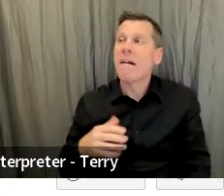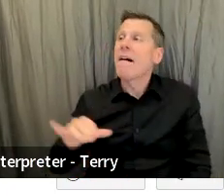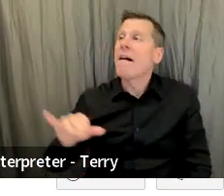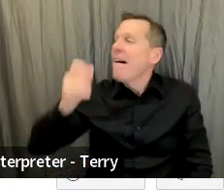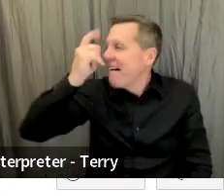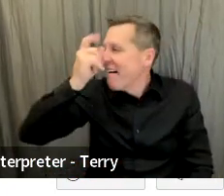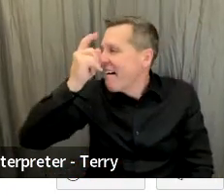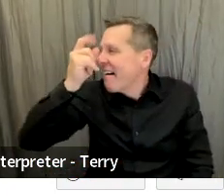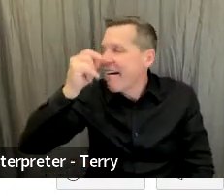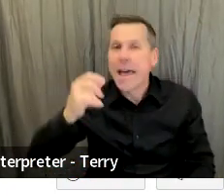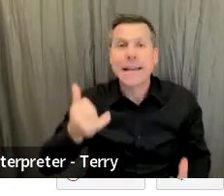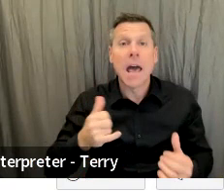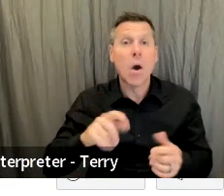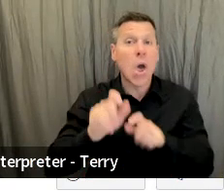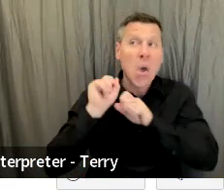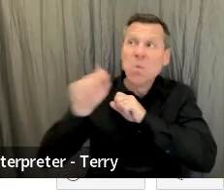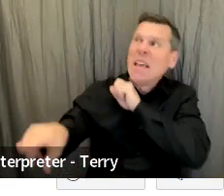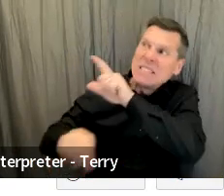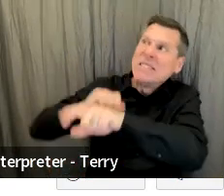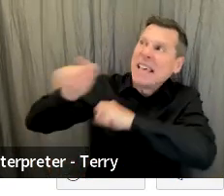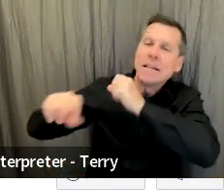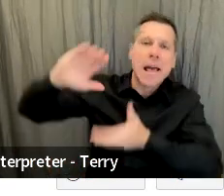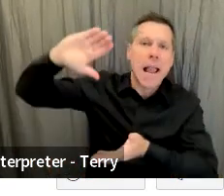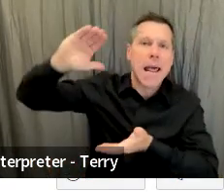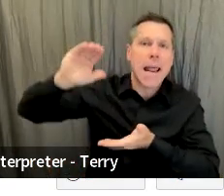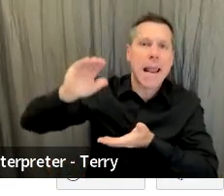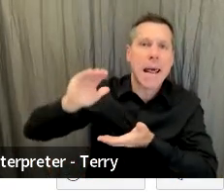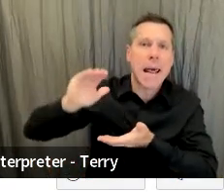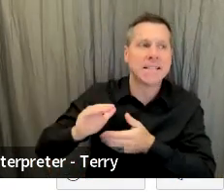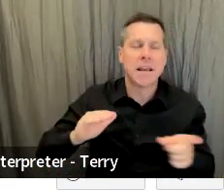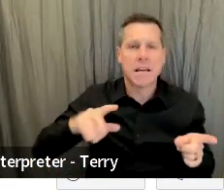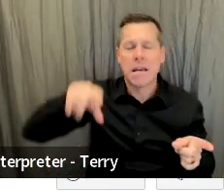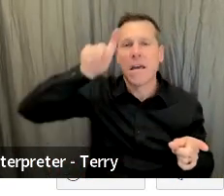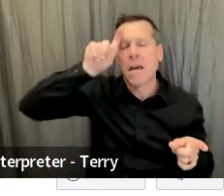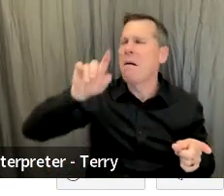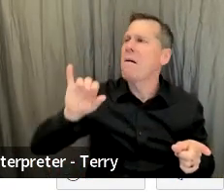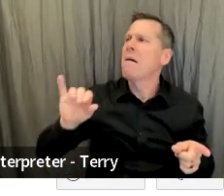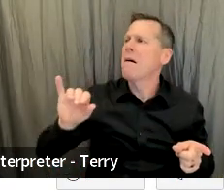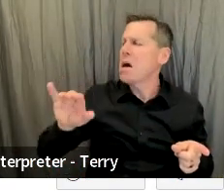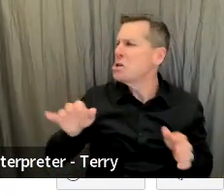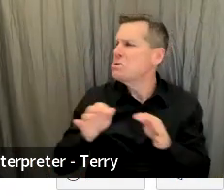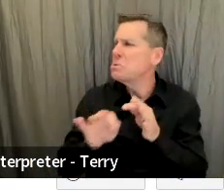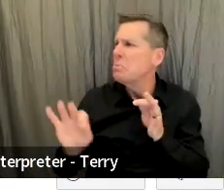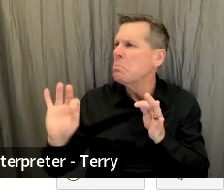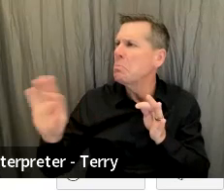And it's going to help the students in all of the different classes that they're taking that use campus either